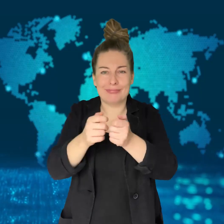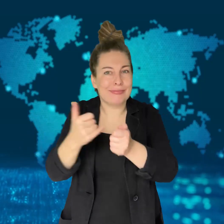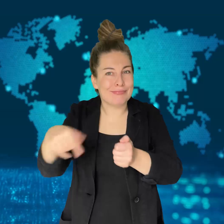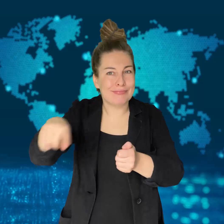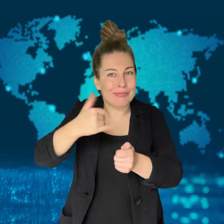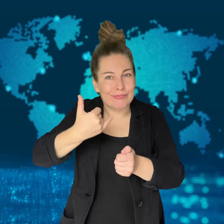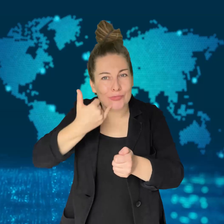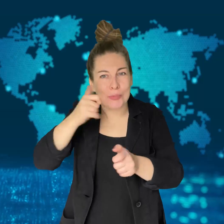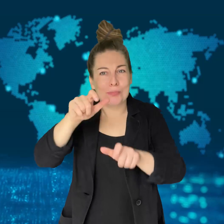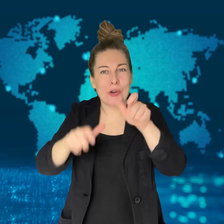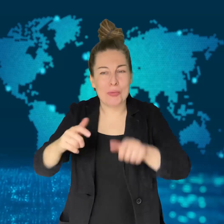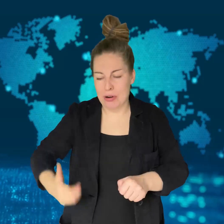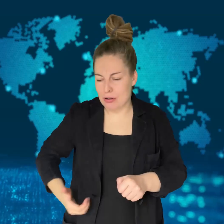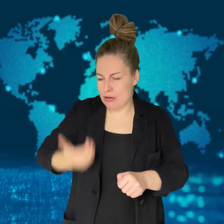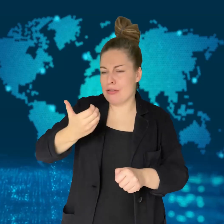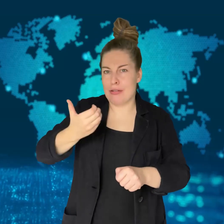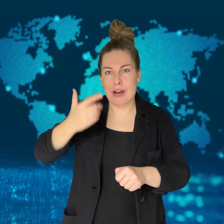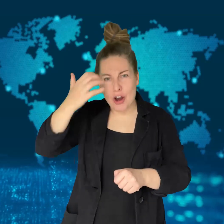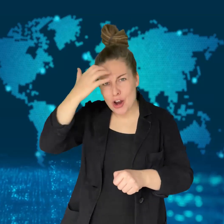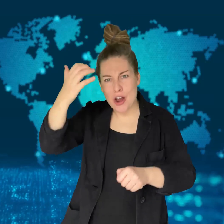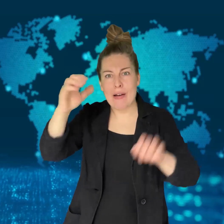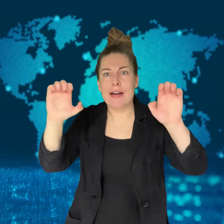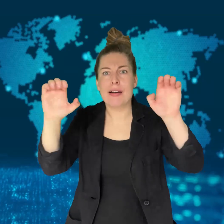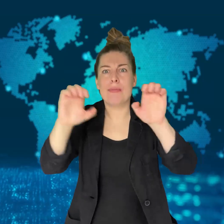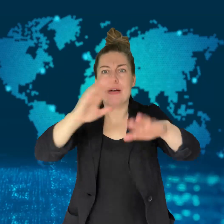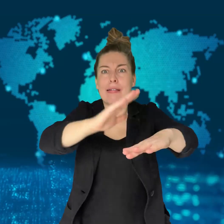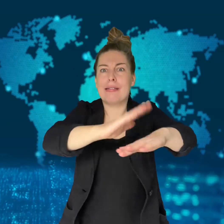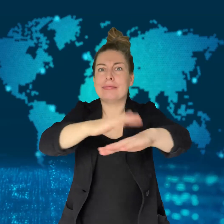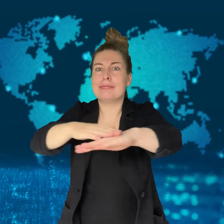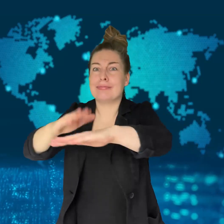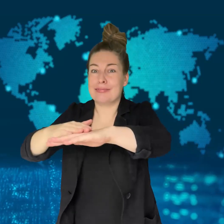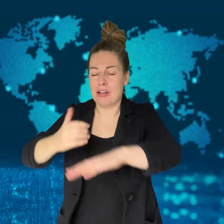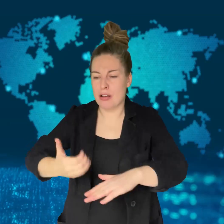as the floods had started filling the region with huge waves.